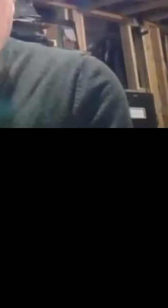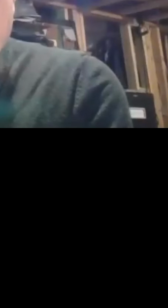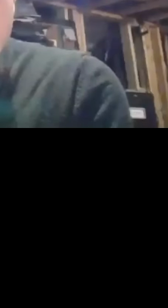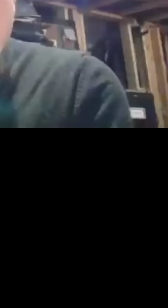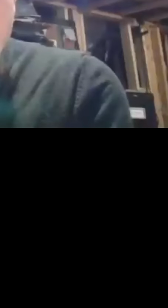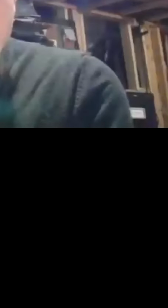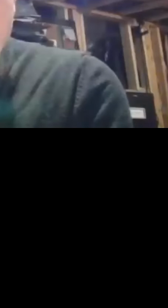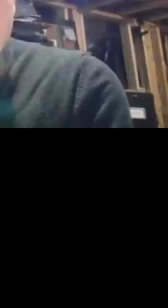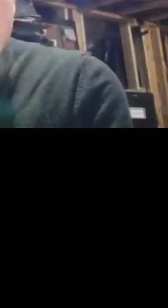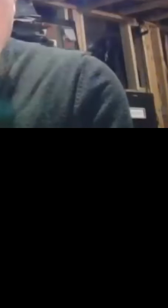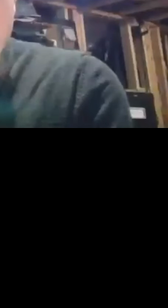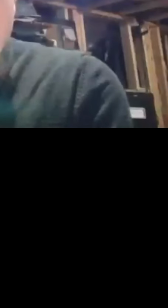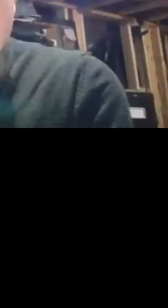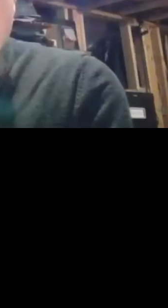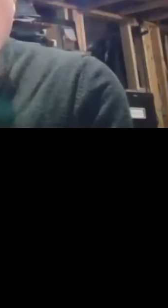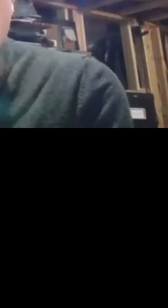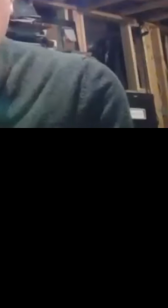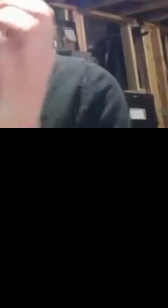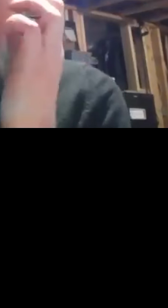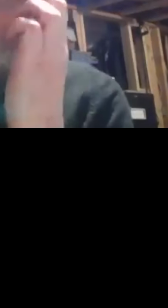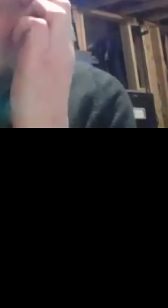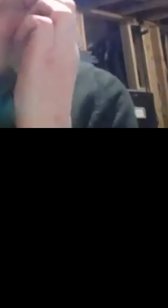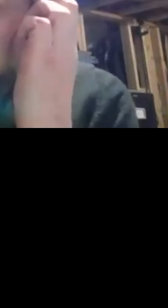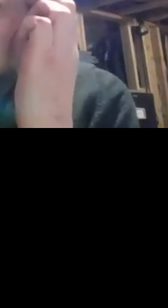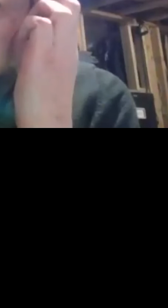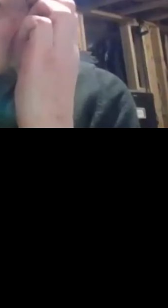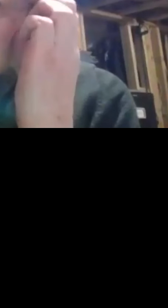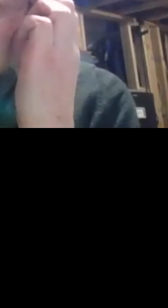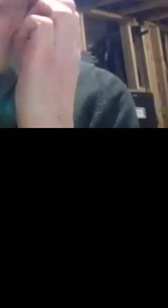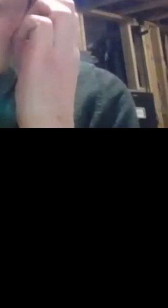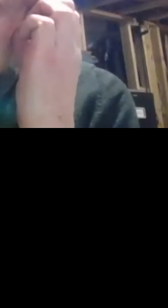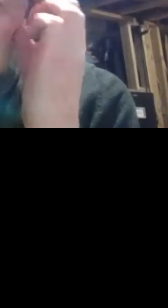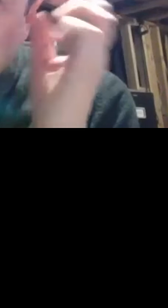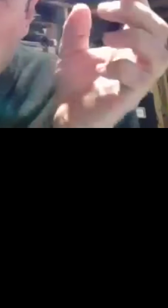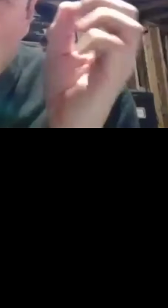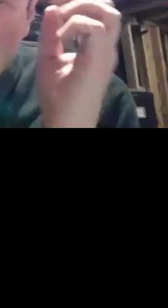provide as proof that you are eligible